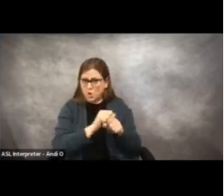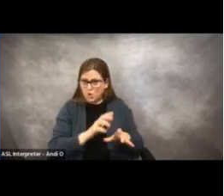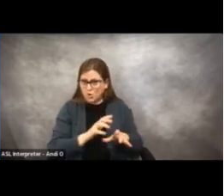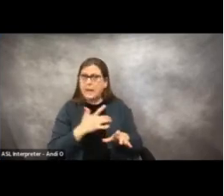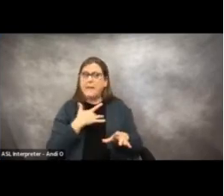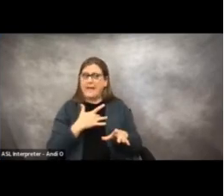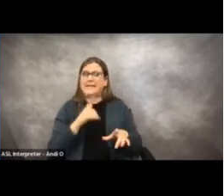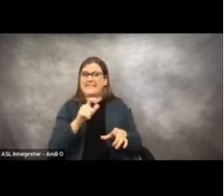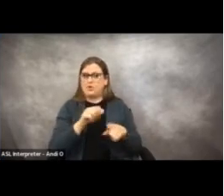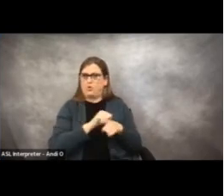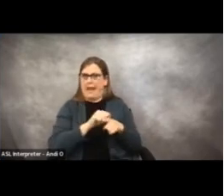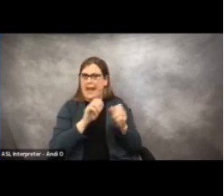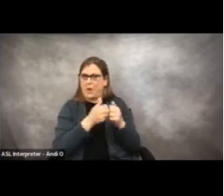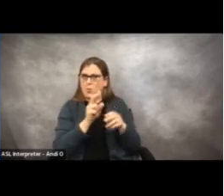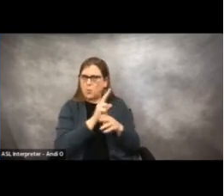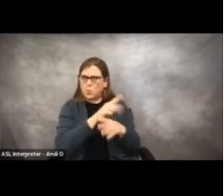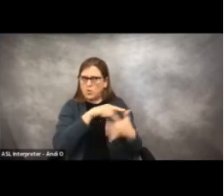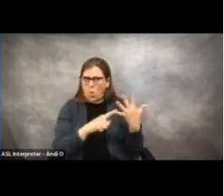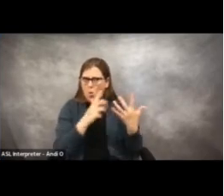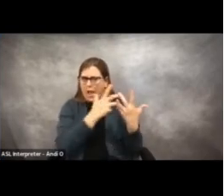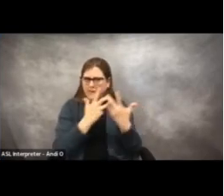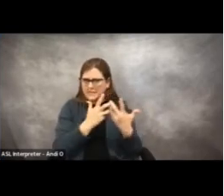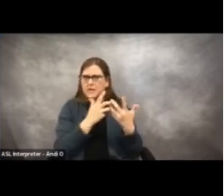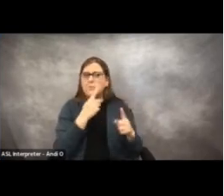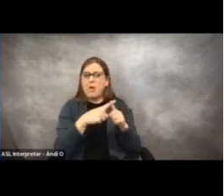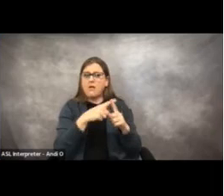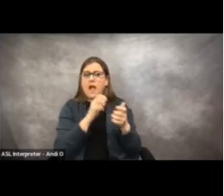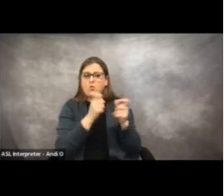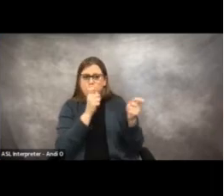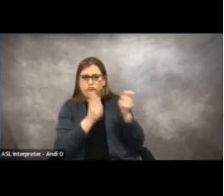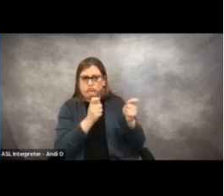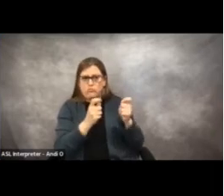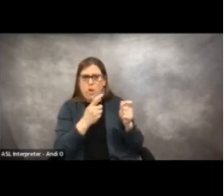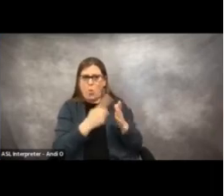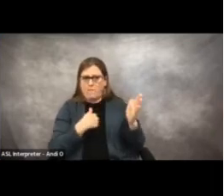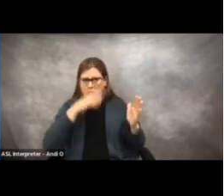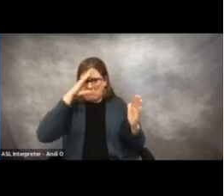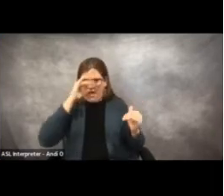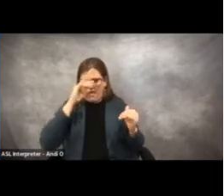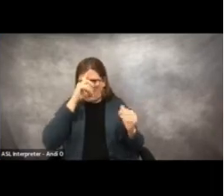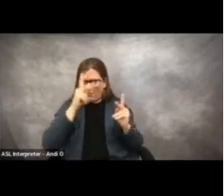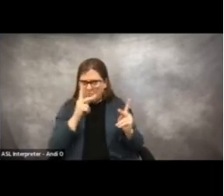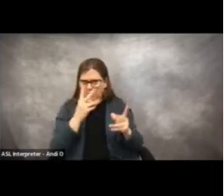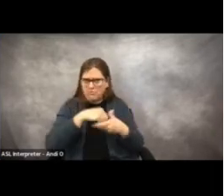these accommodations and how to adapt their expectations for people within their programs for